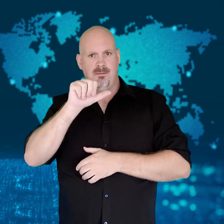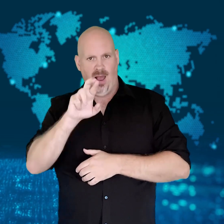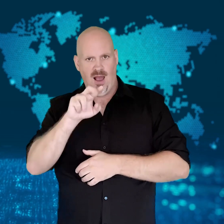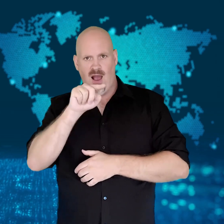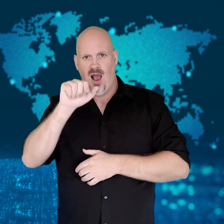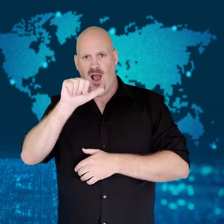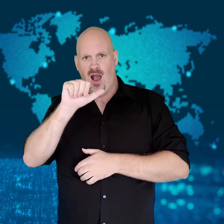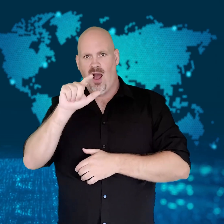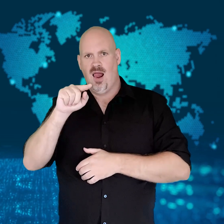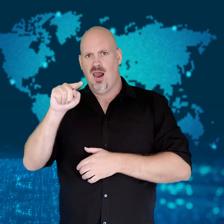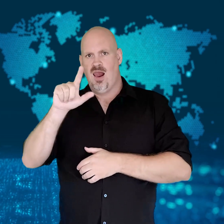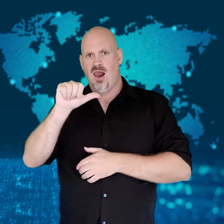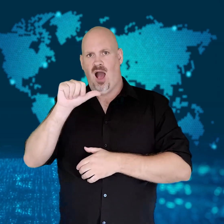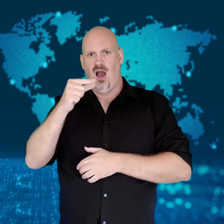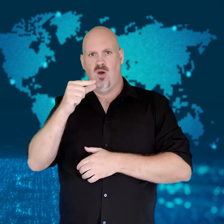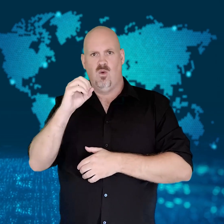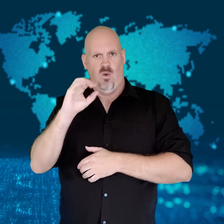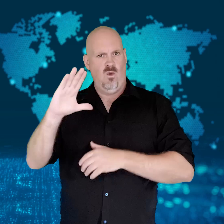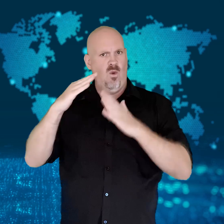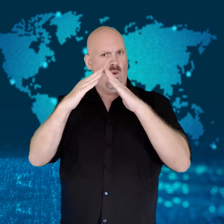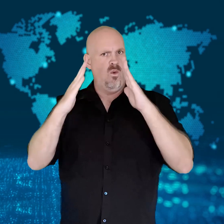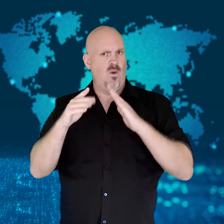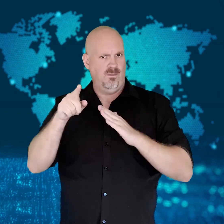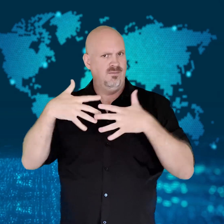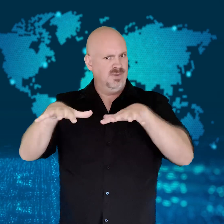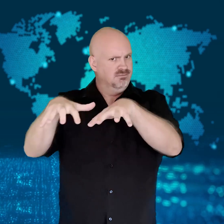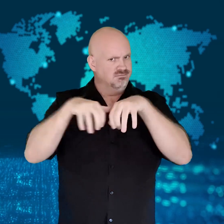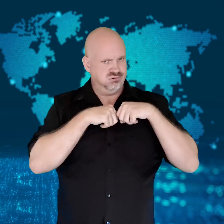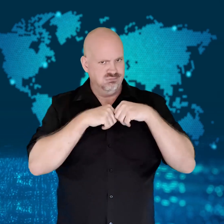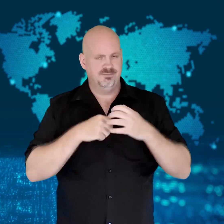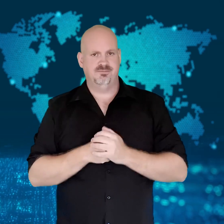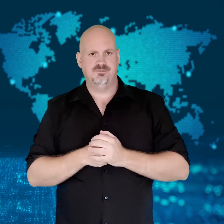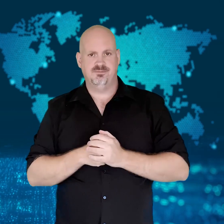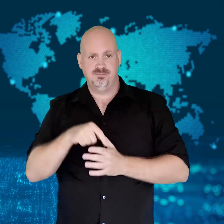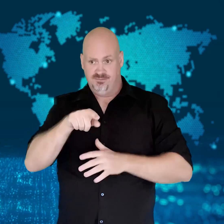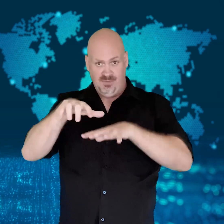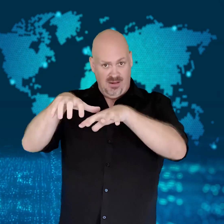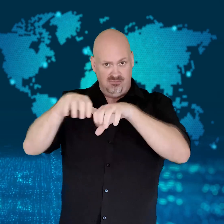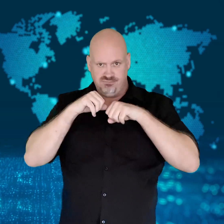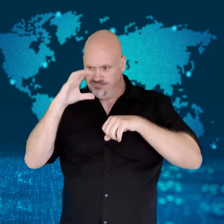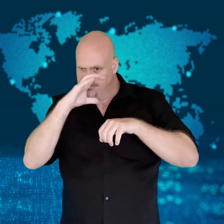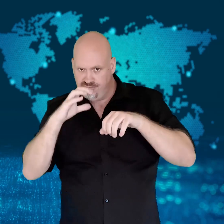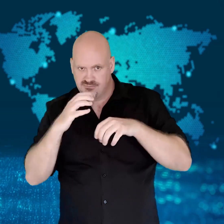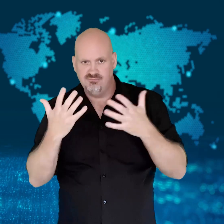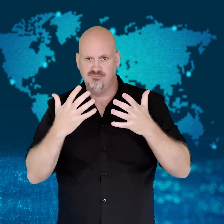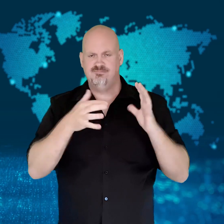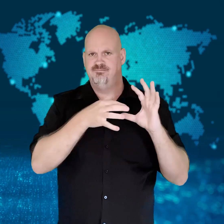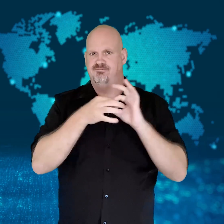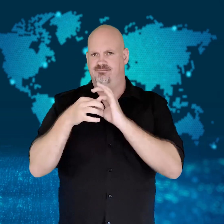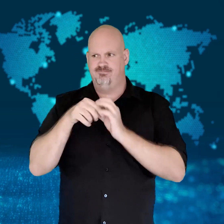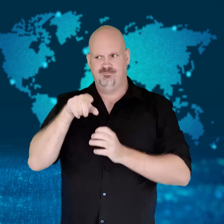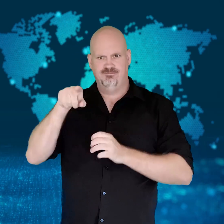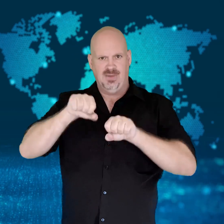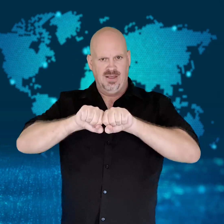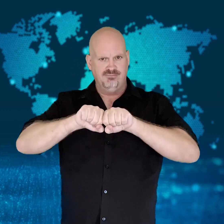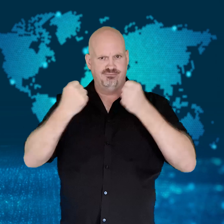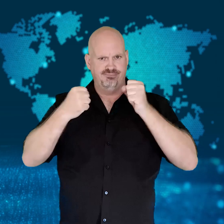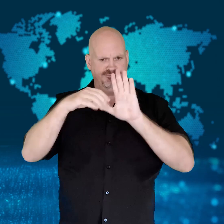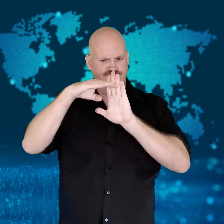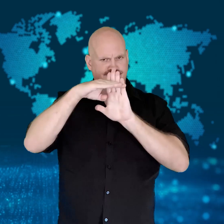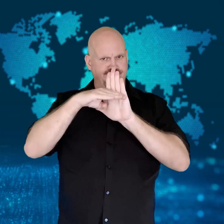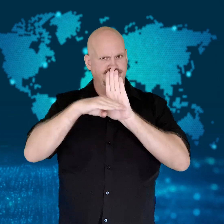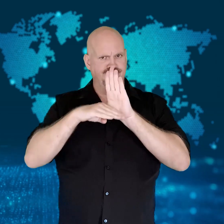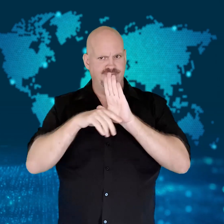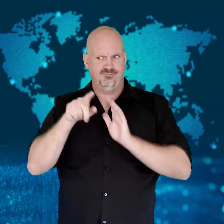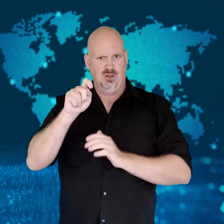The search has been claimed to be part of a criminal investigation